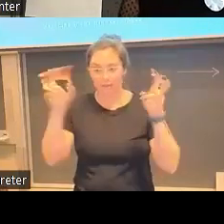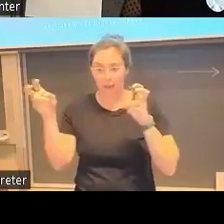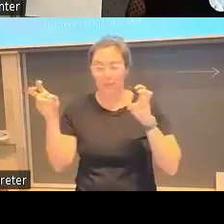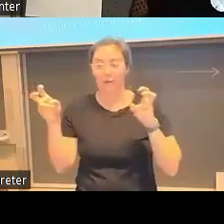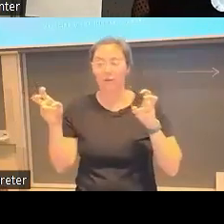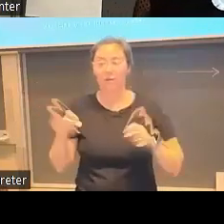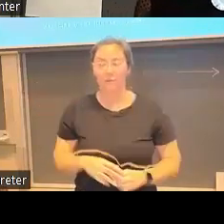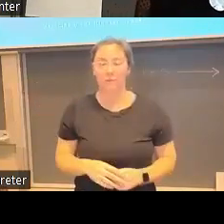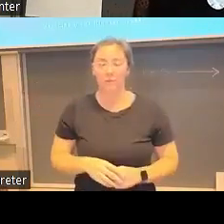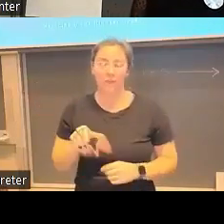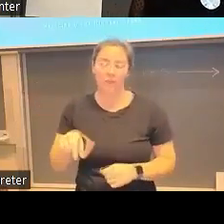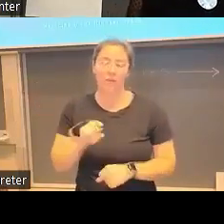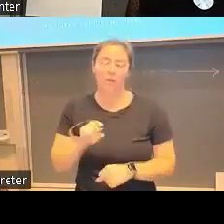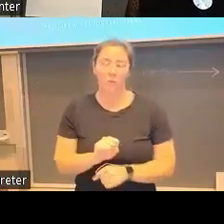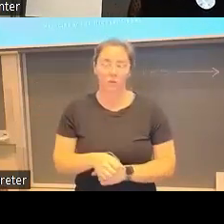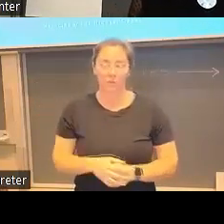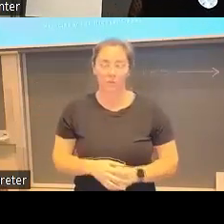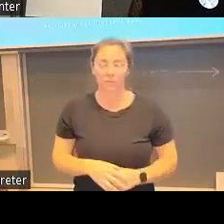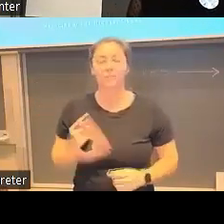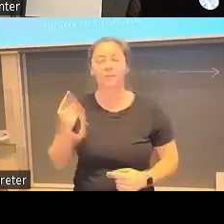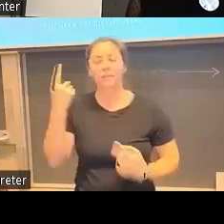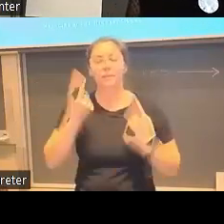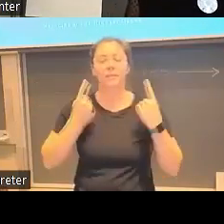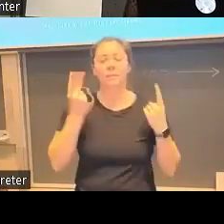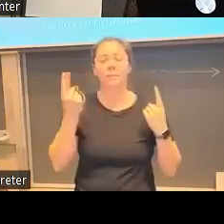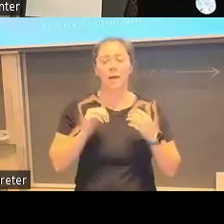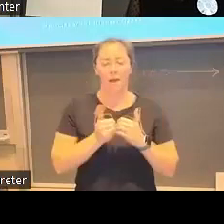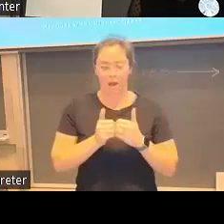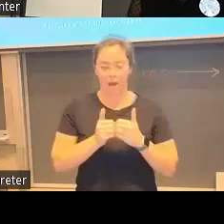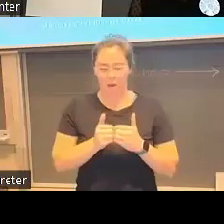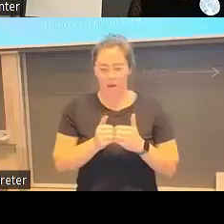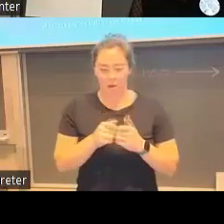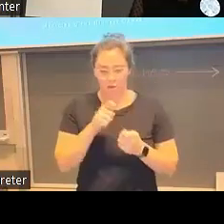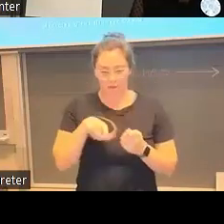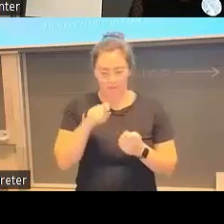when we're doing this work thinking about how we can do particular things at the initiation of the